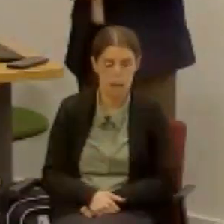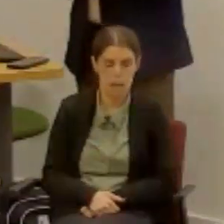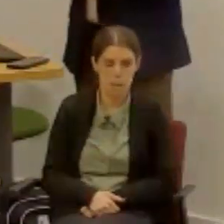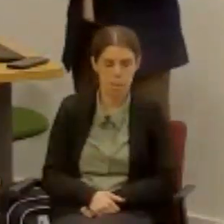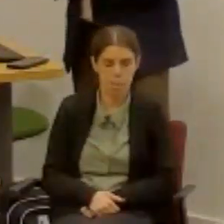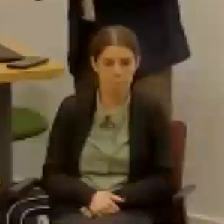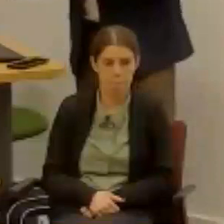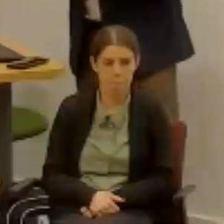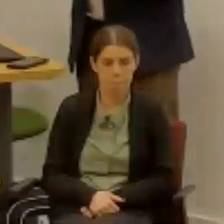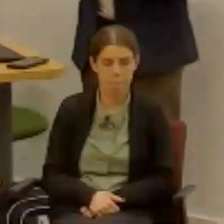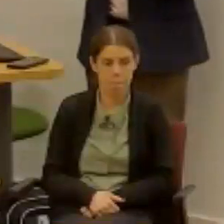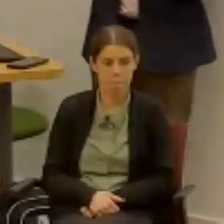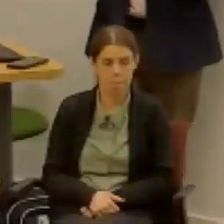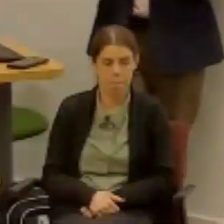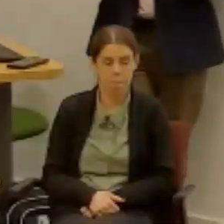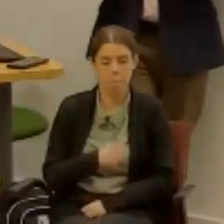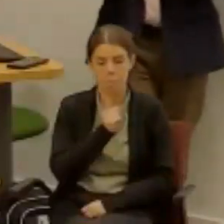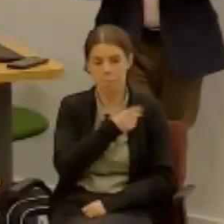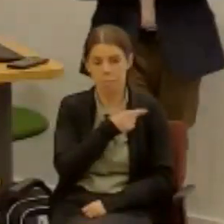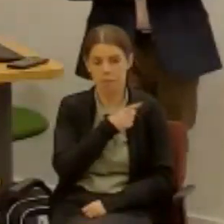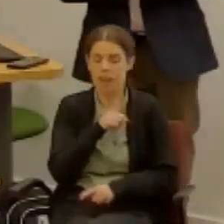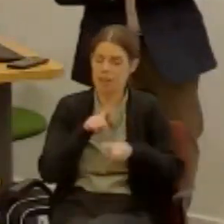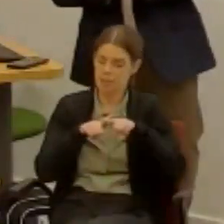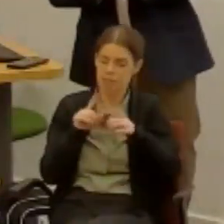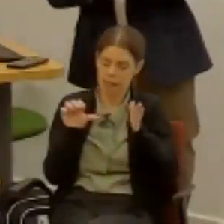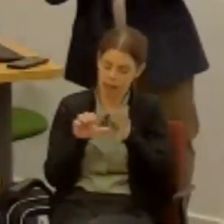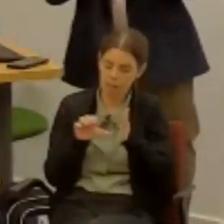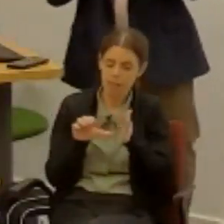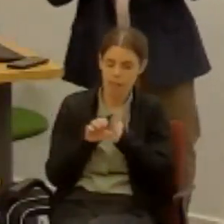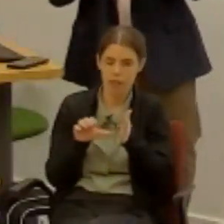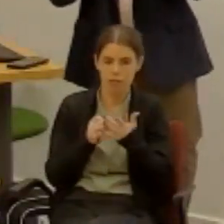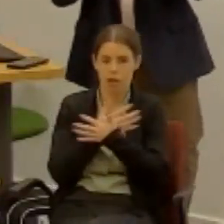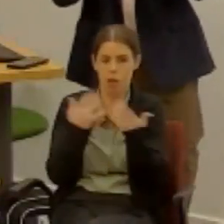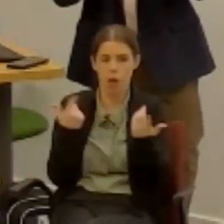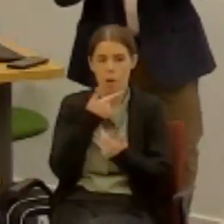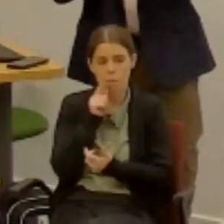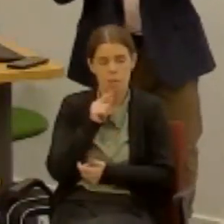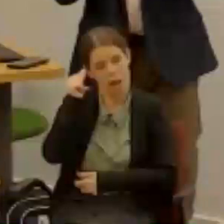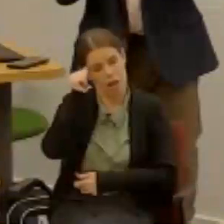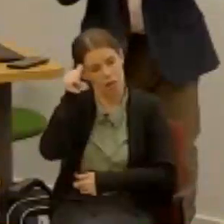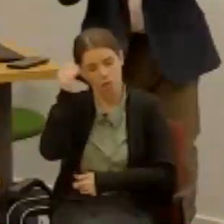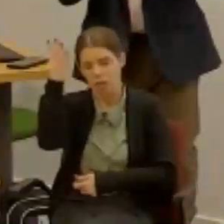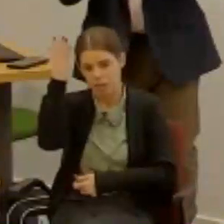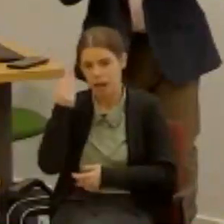absolute joke. And then this is always a difficult one, you know. Lots of people I know died of dementia. They never played sport.